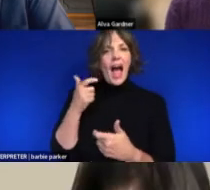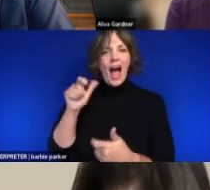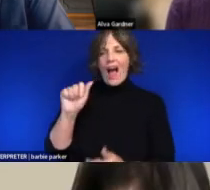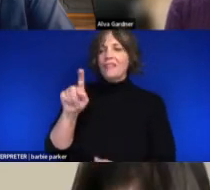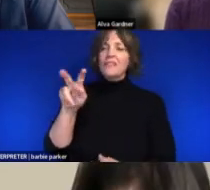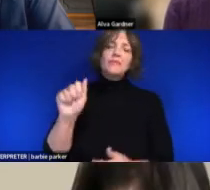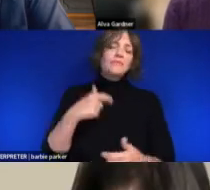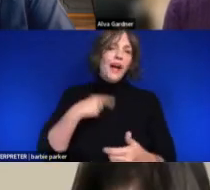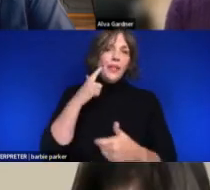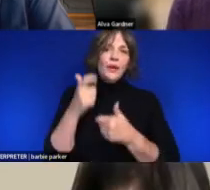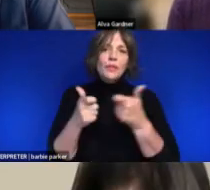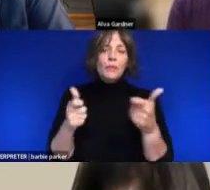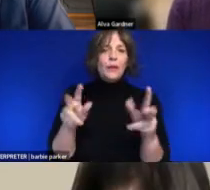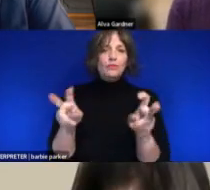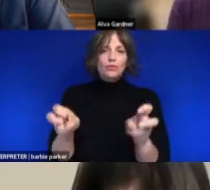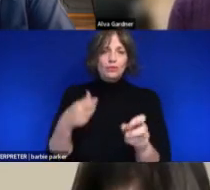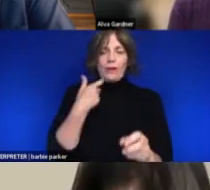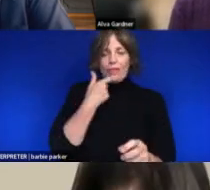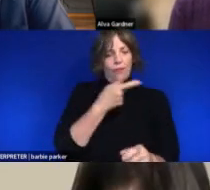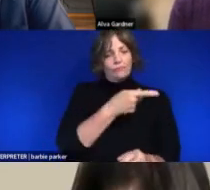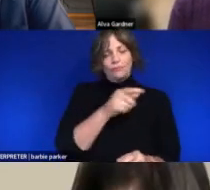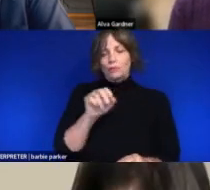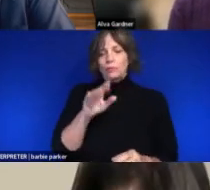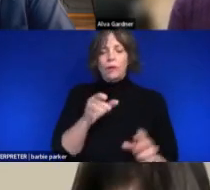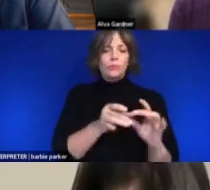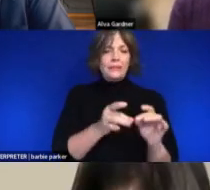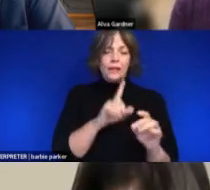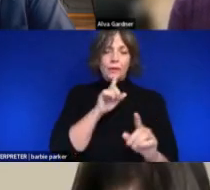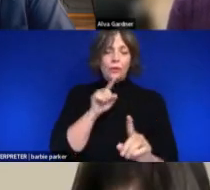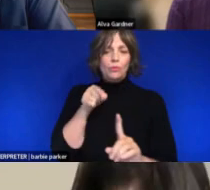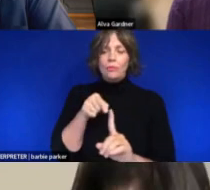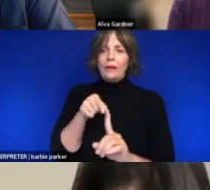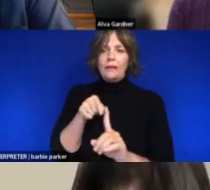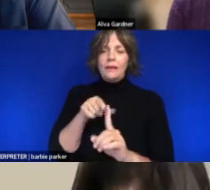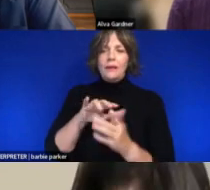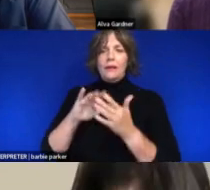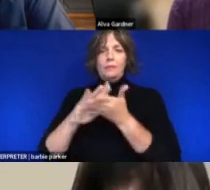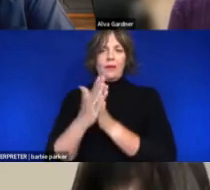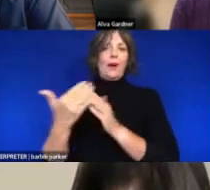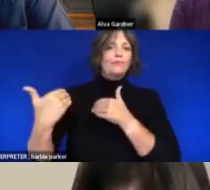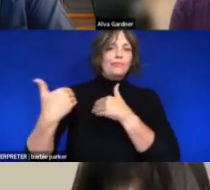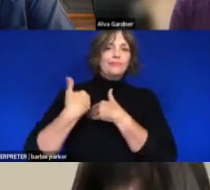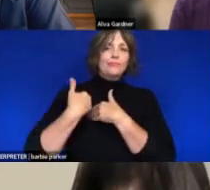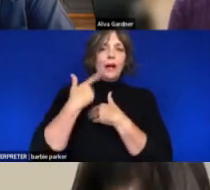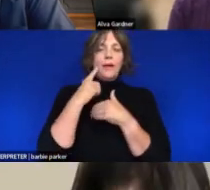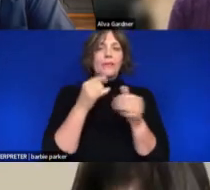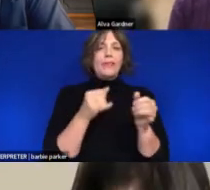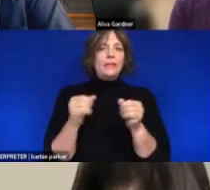falls to the individual and or their circle of support. And if